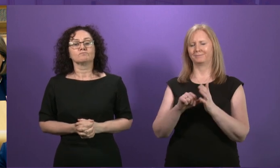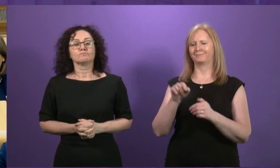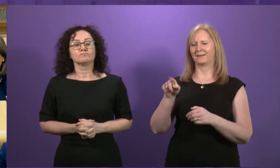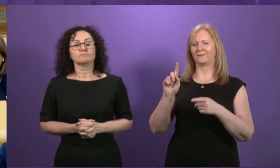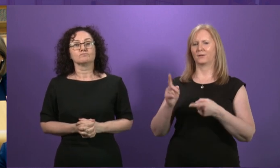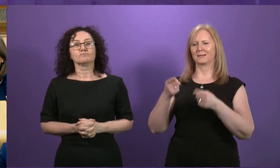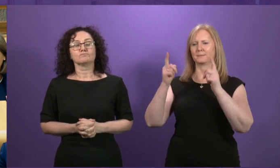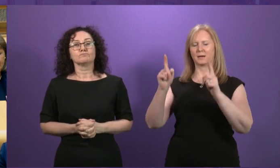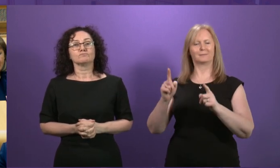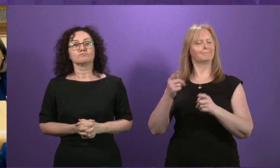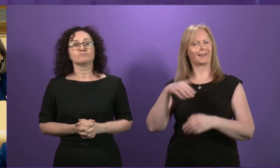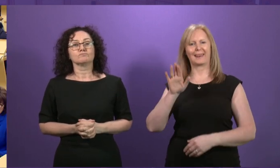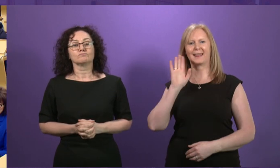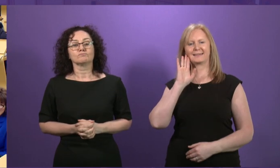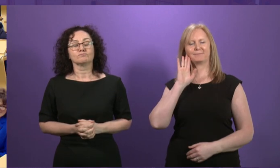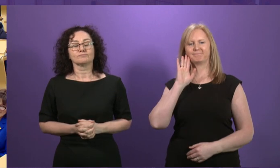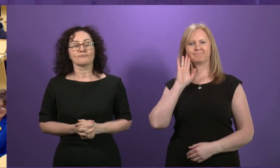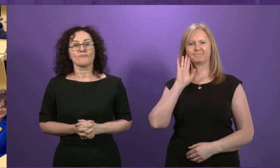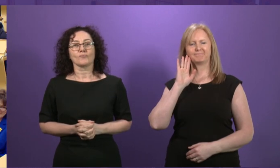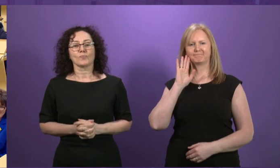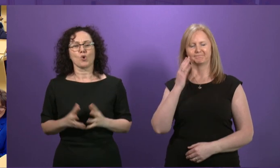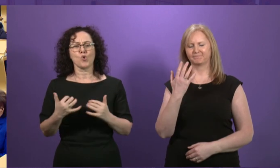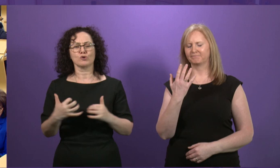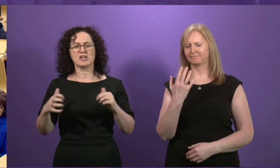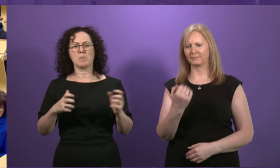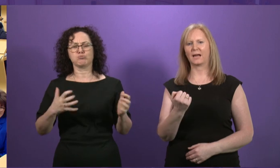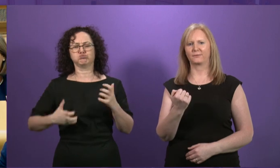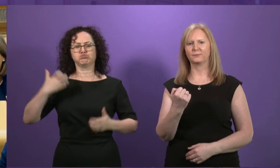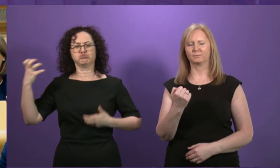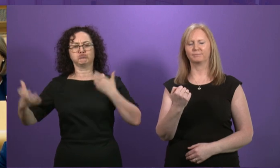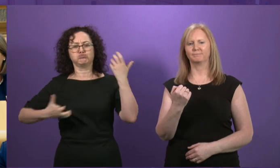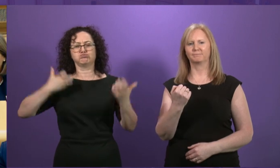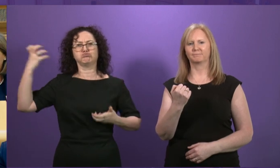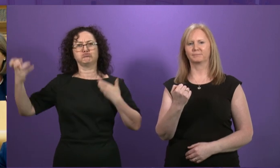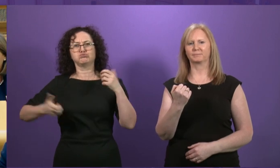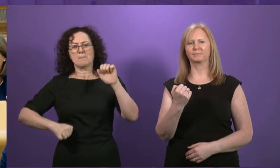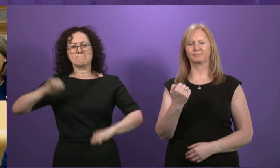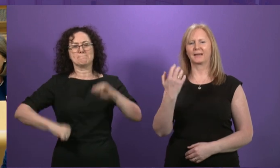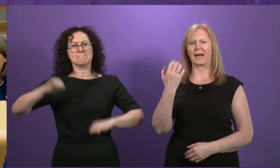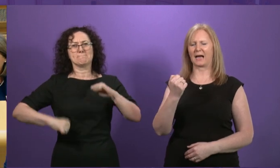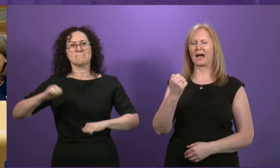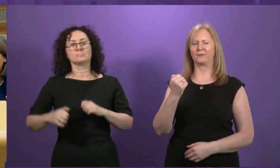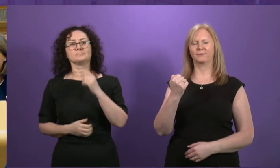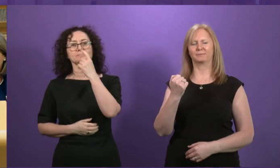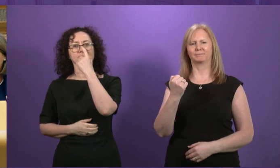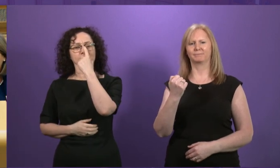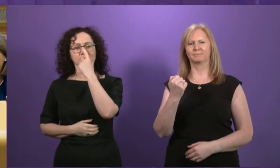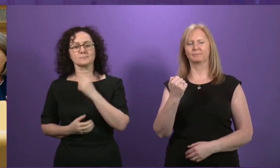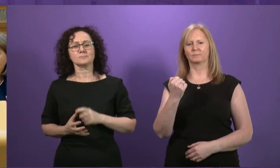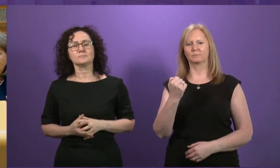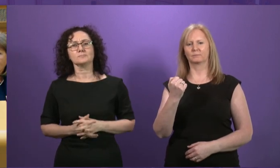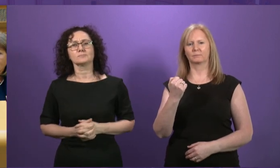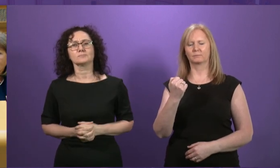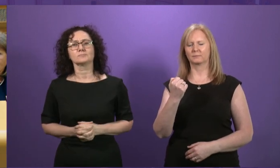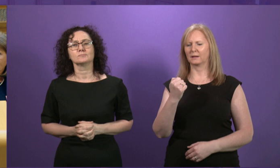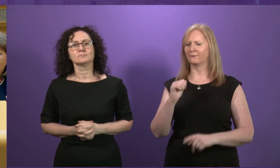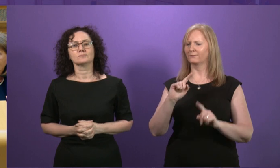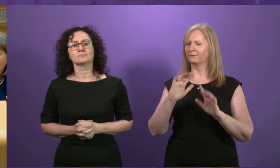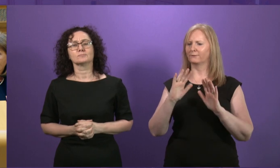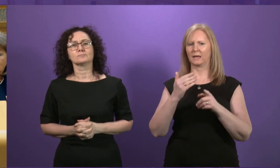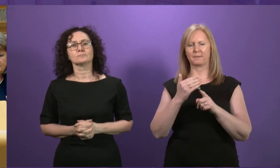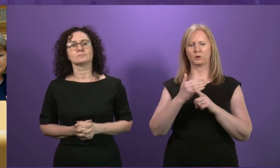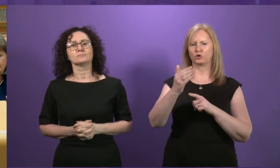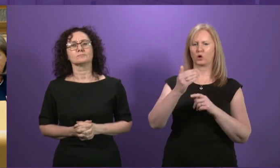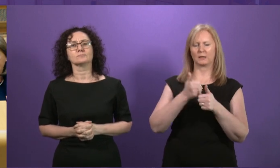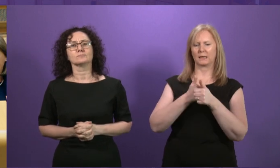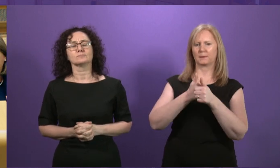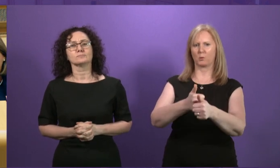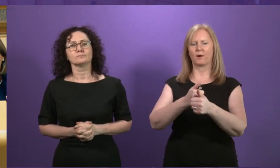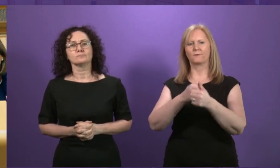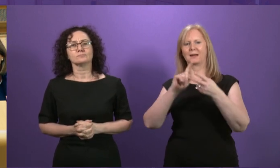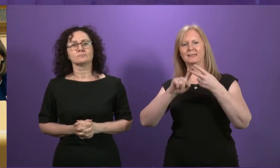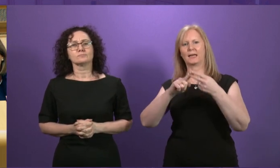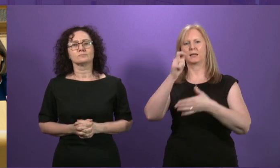does not listen. There is no majority support for a second independence referendum. If the